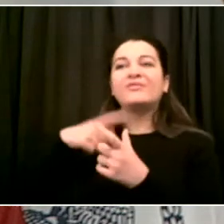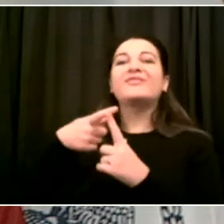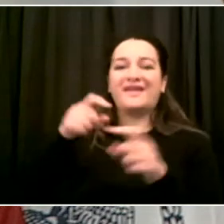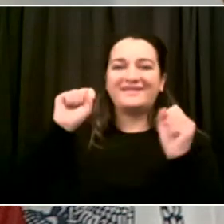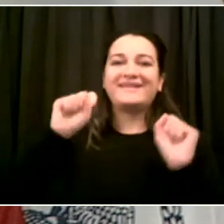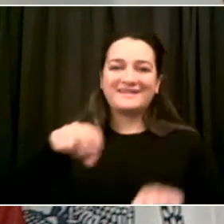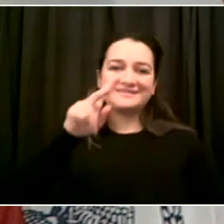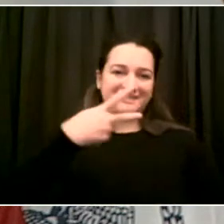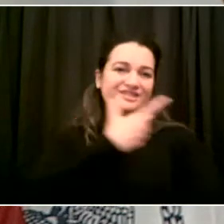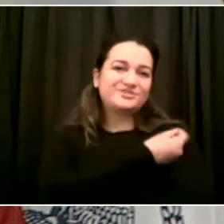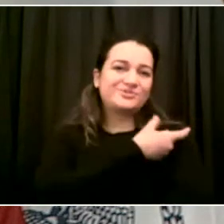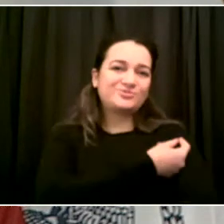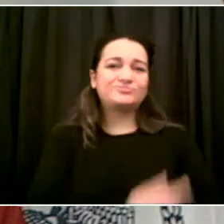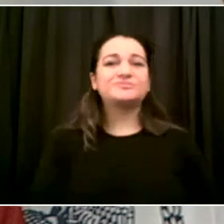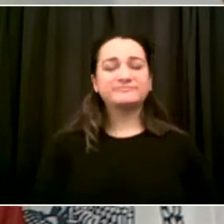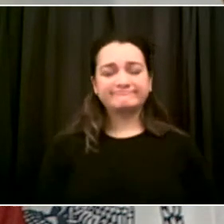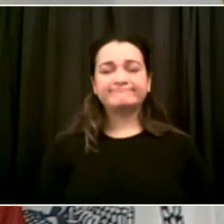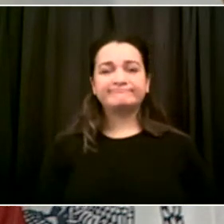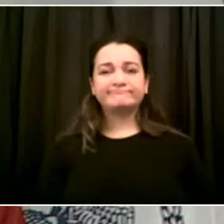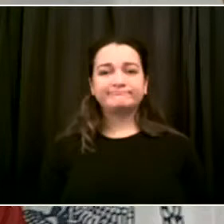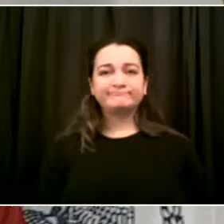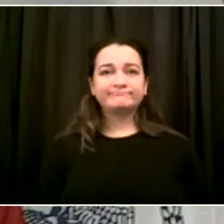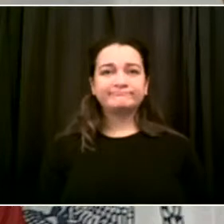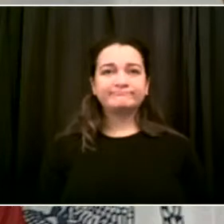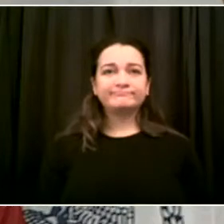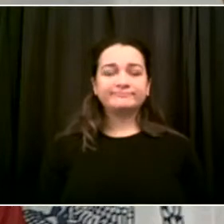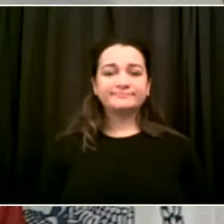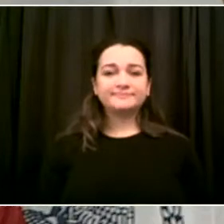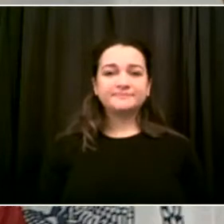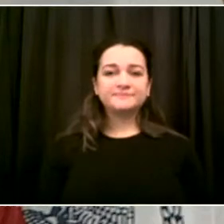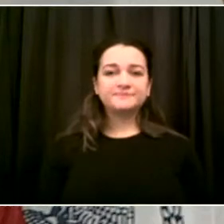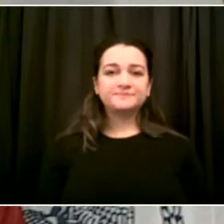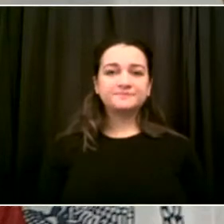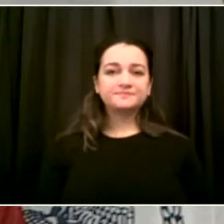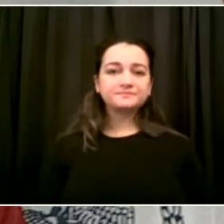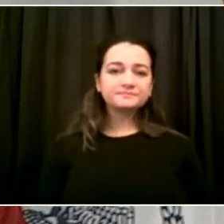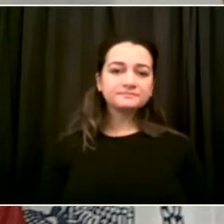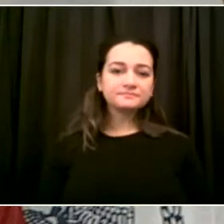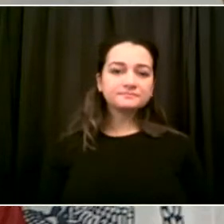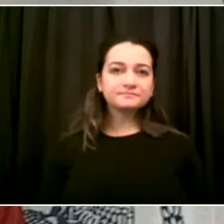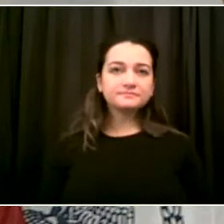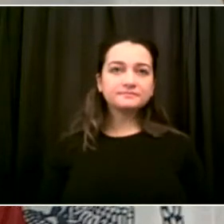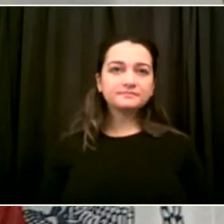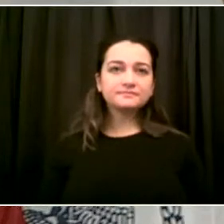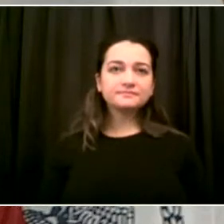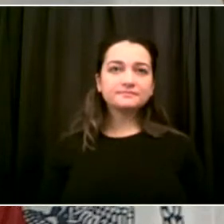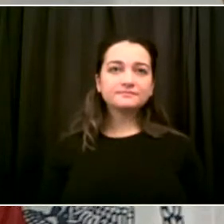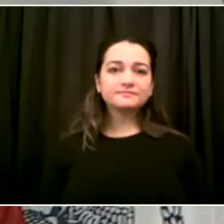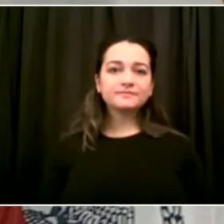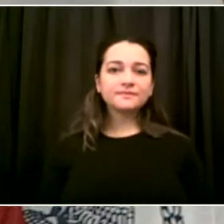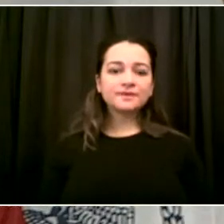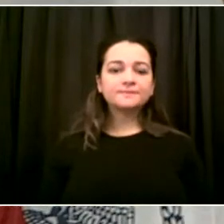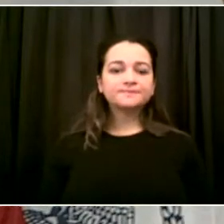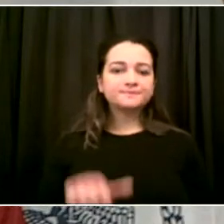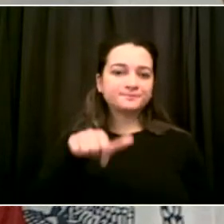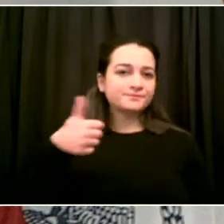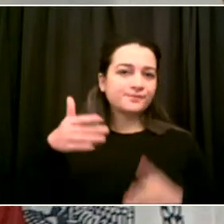BACKUP COMING SOON. MATT FROM